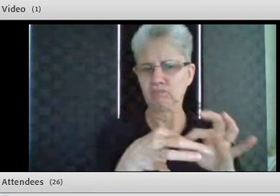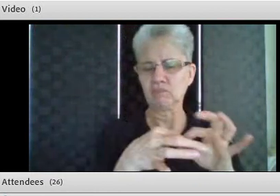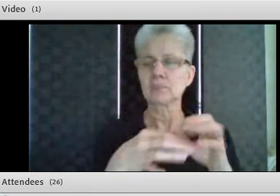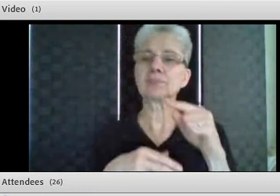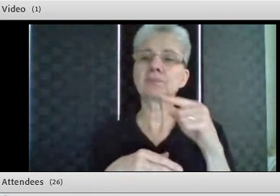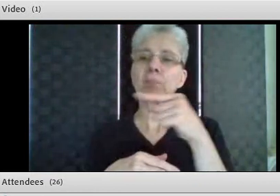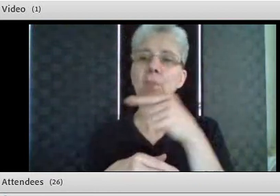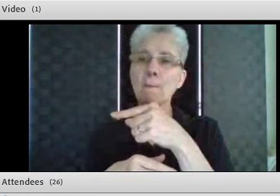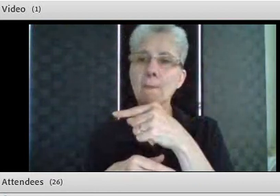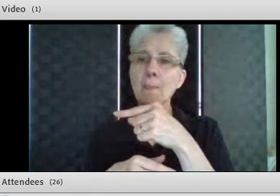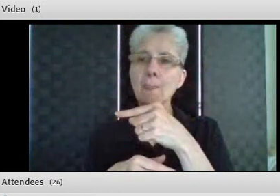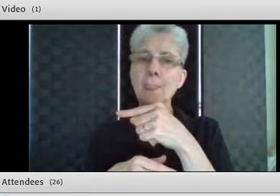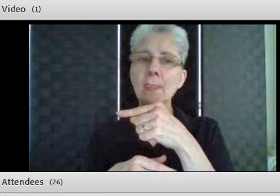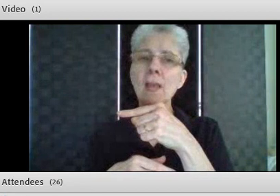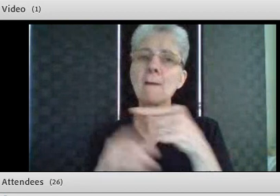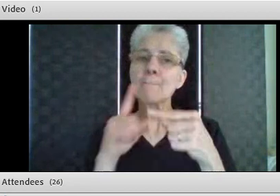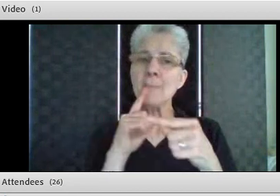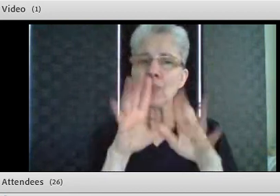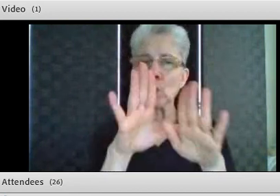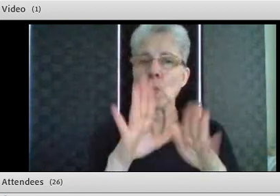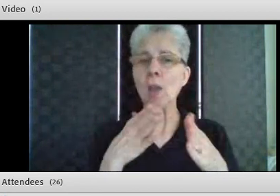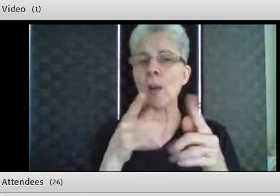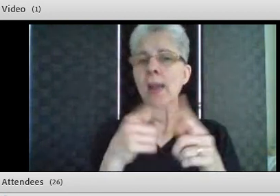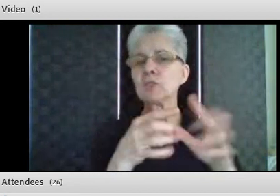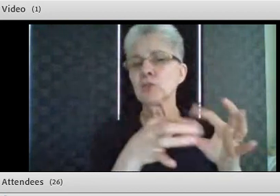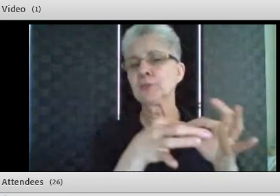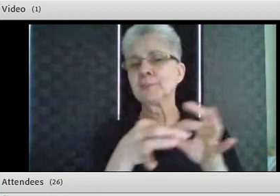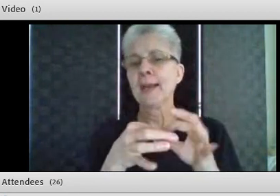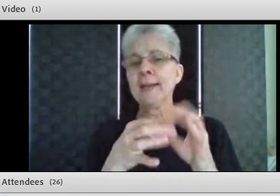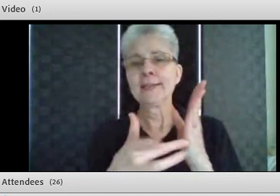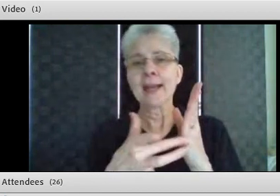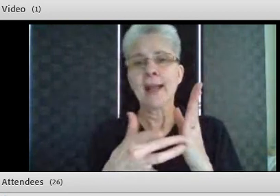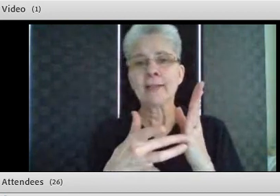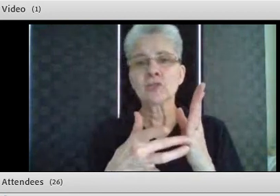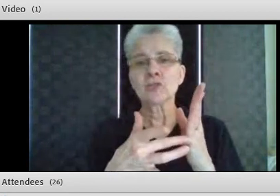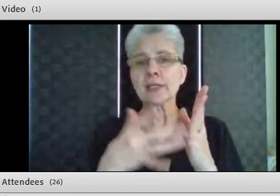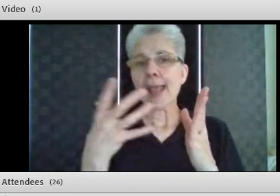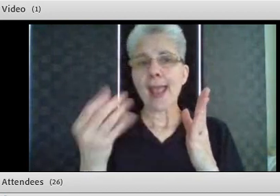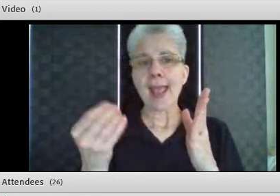and we'll kind of give you the science tie-in as well with these,